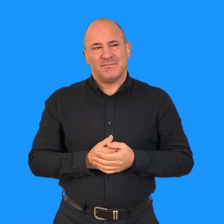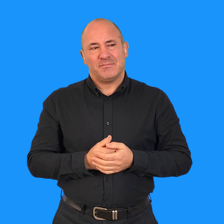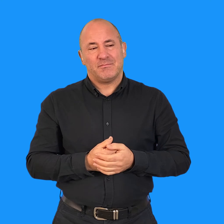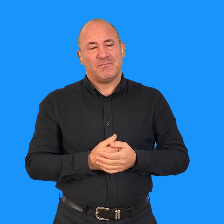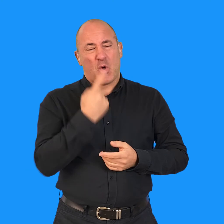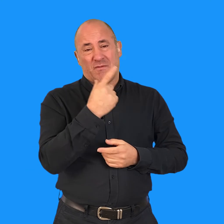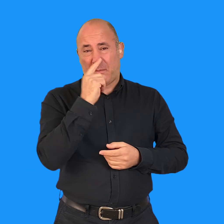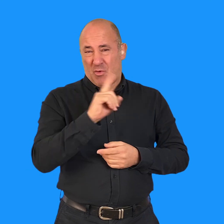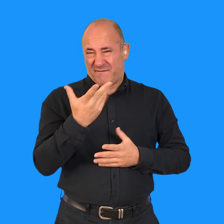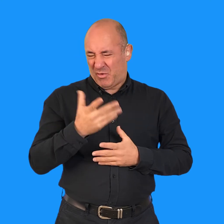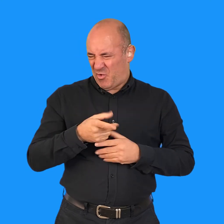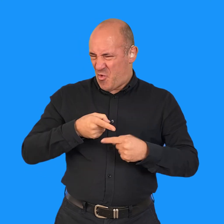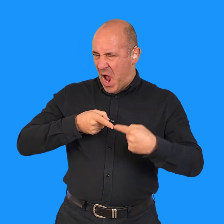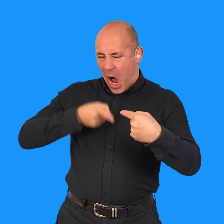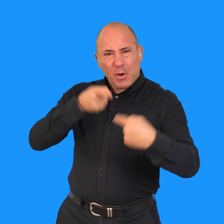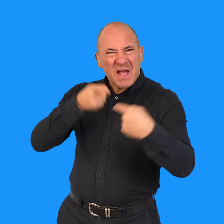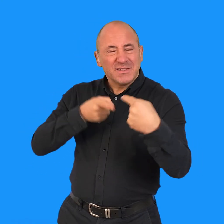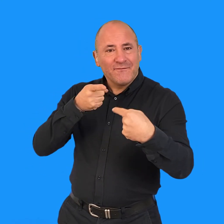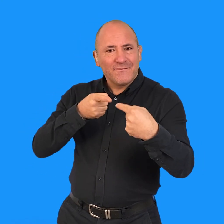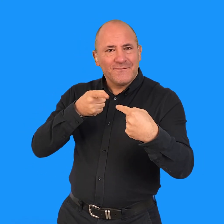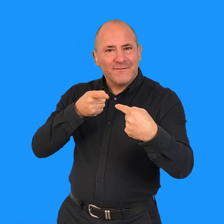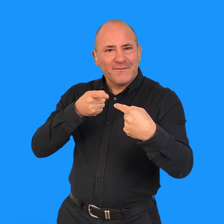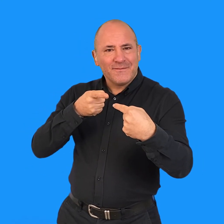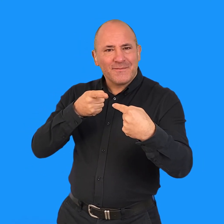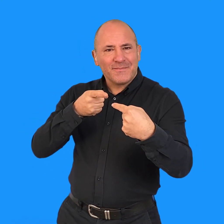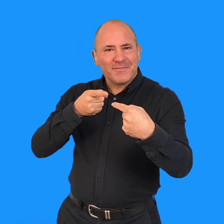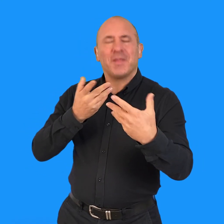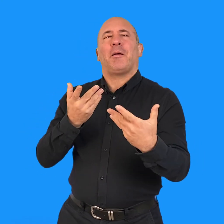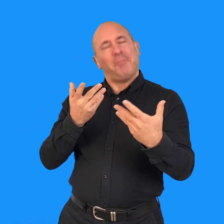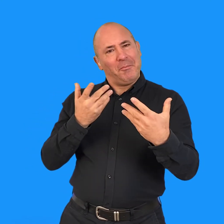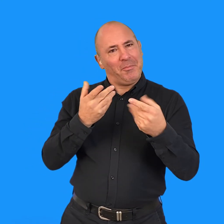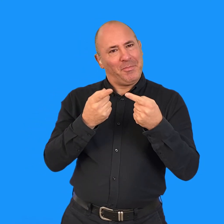And at the same time, she could be radical,